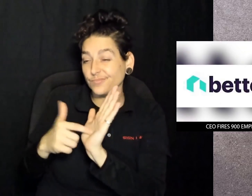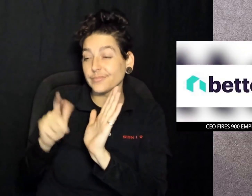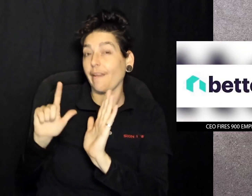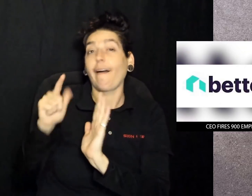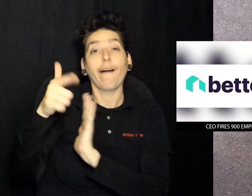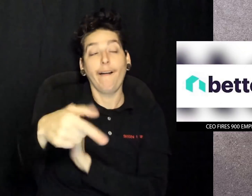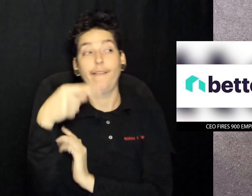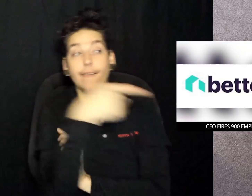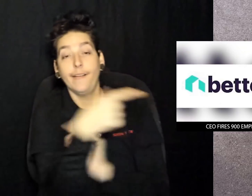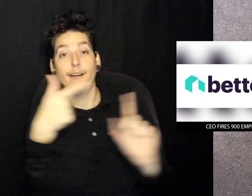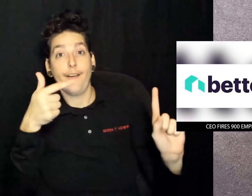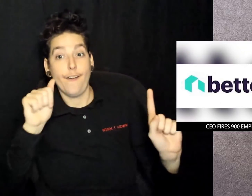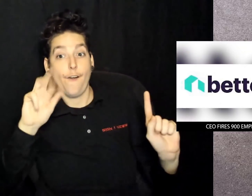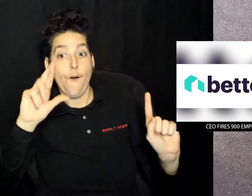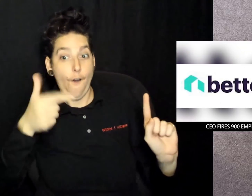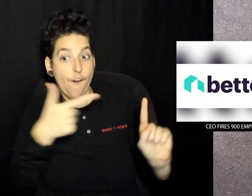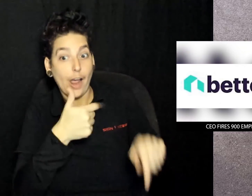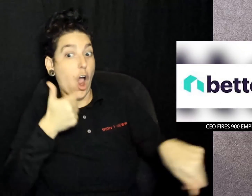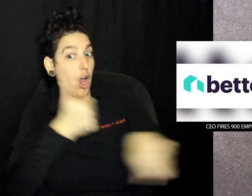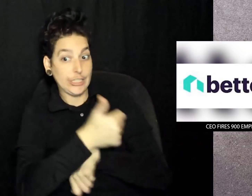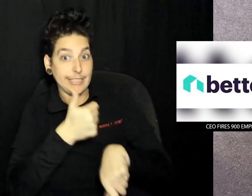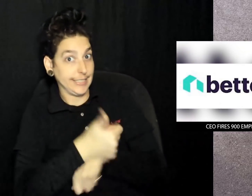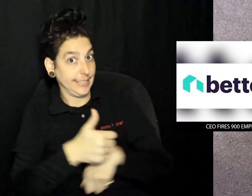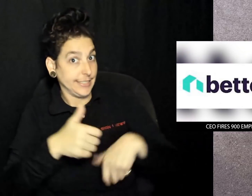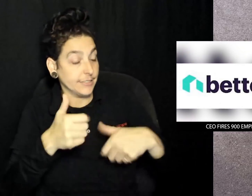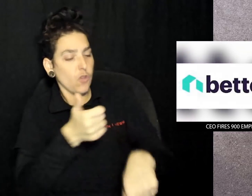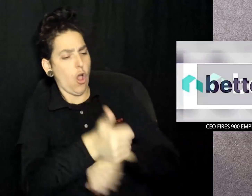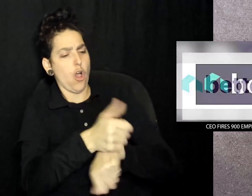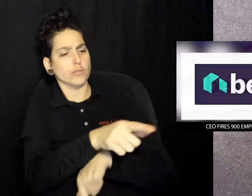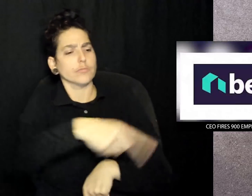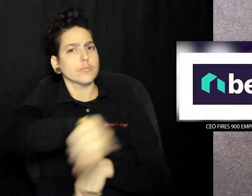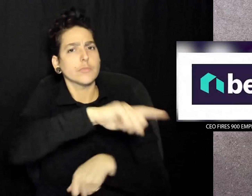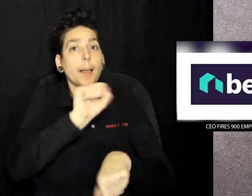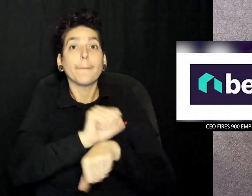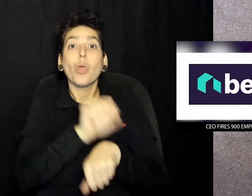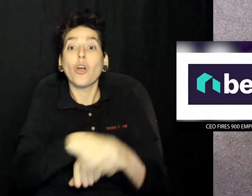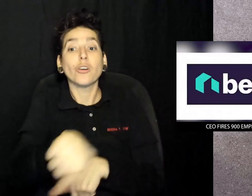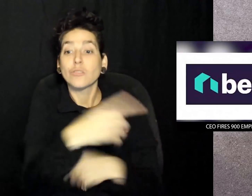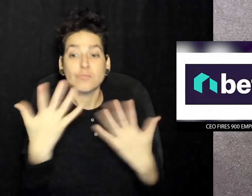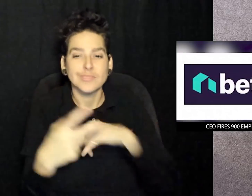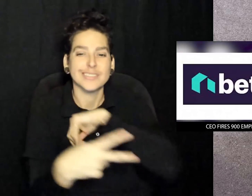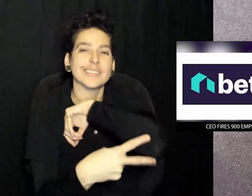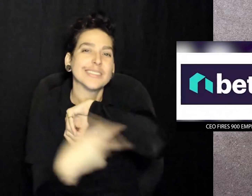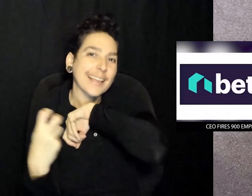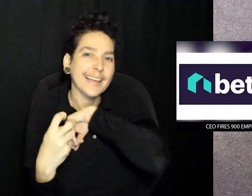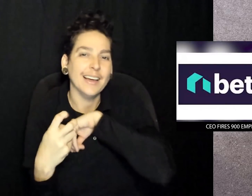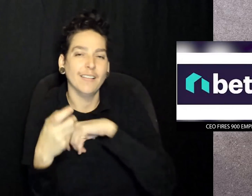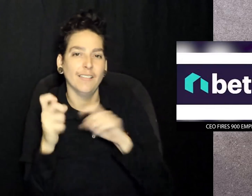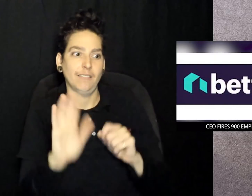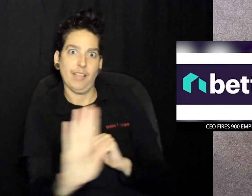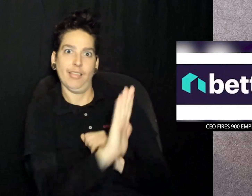but Fortune magazine later reported Garg accused employees of stealing